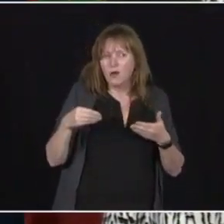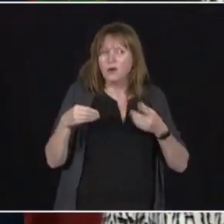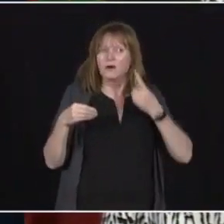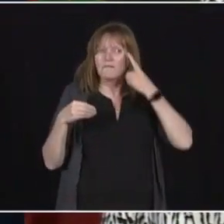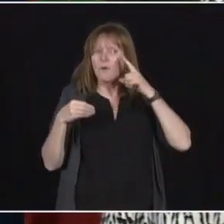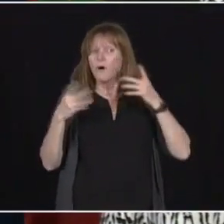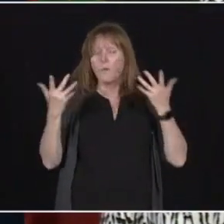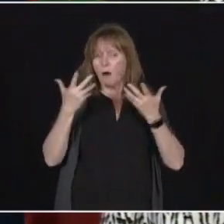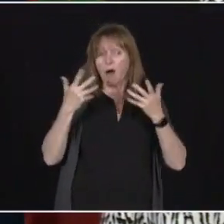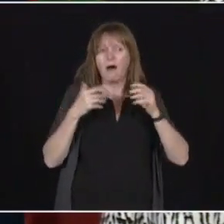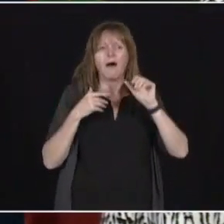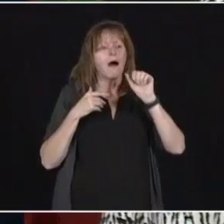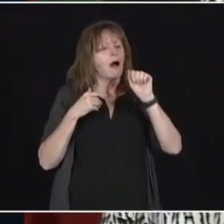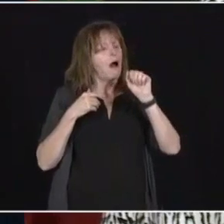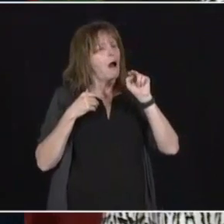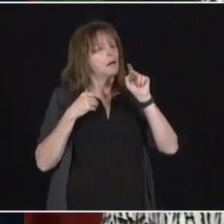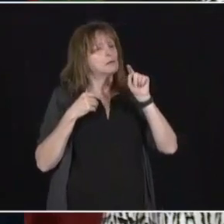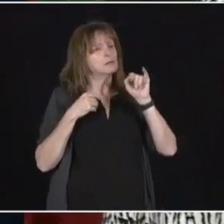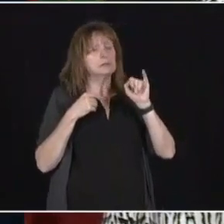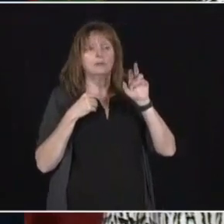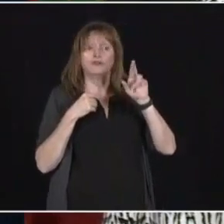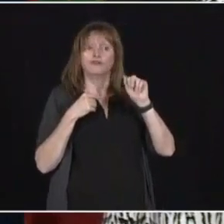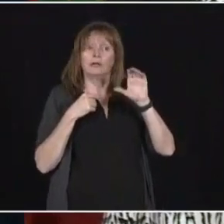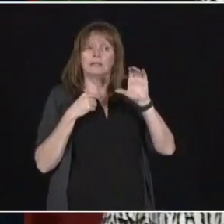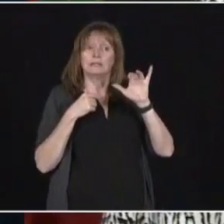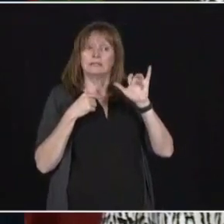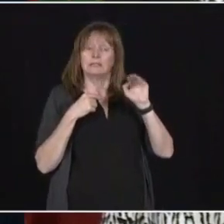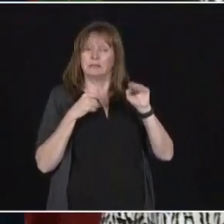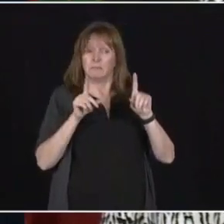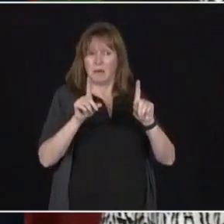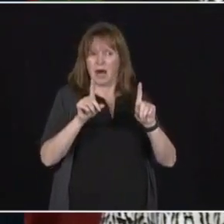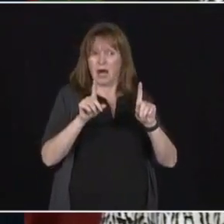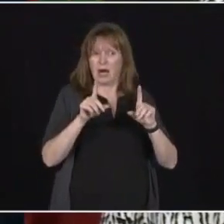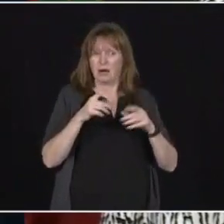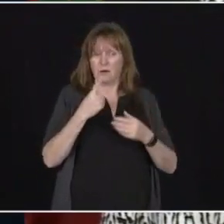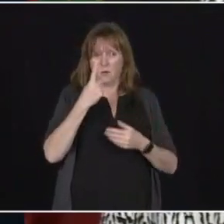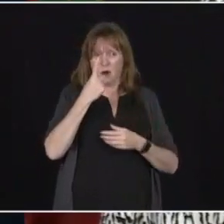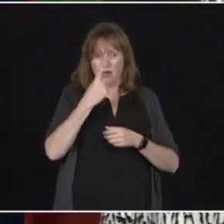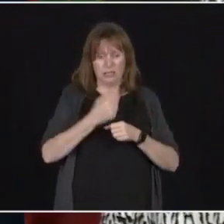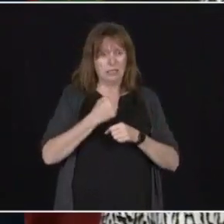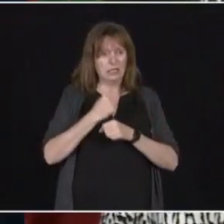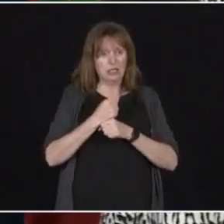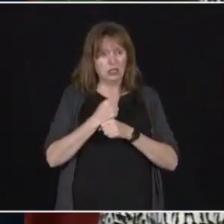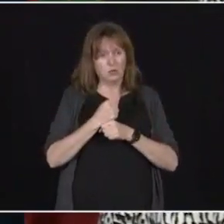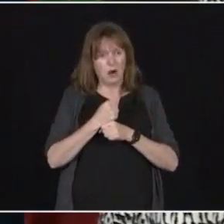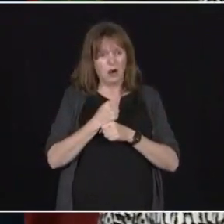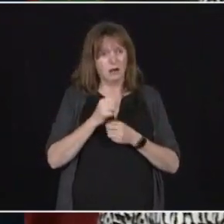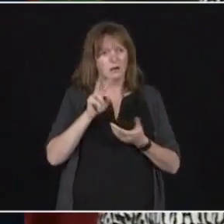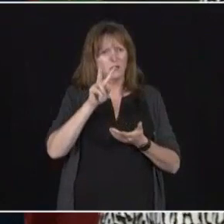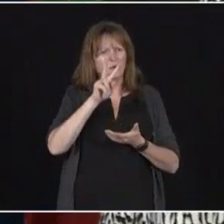They didn't spend $200,000 one year, so we kept in the same. We did not cut it.